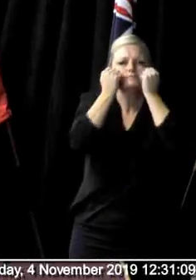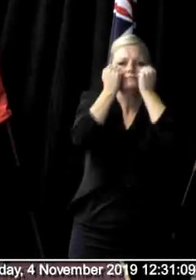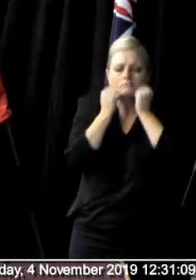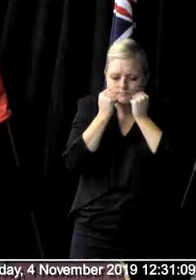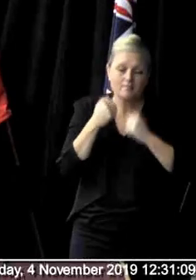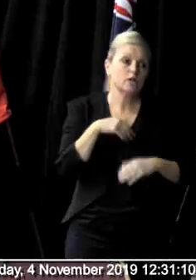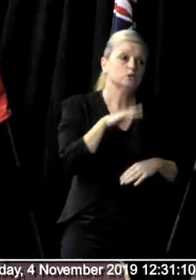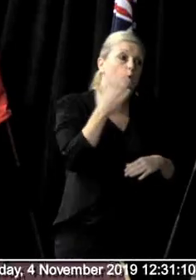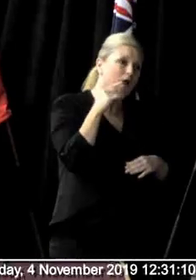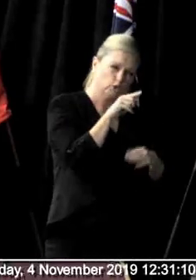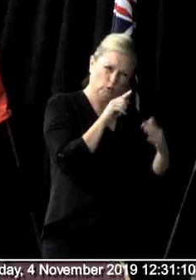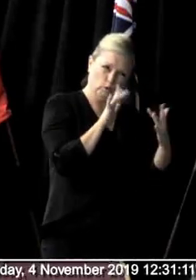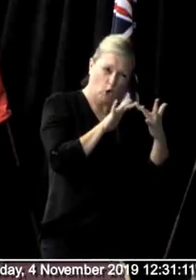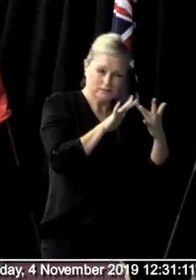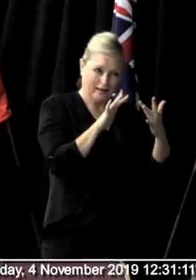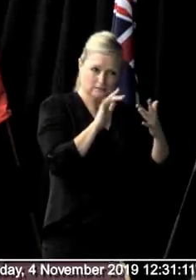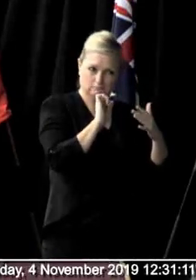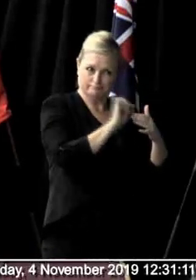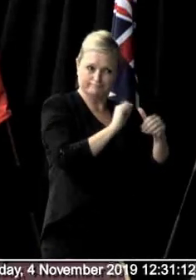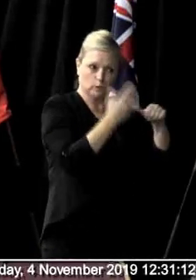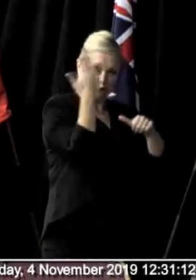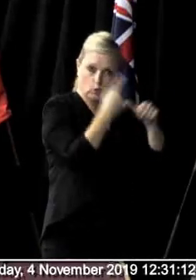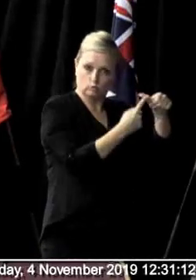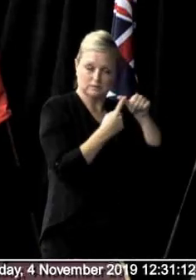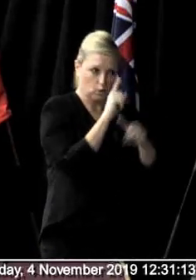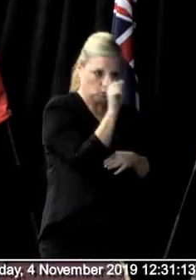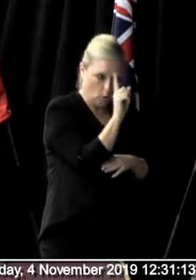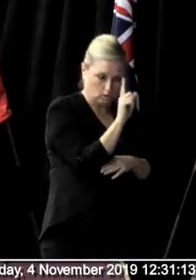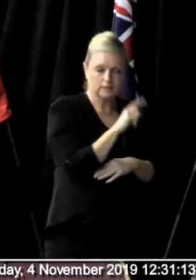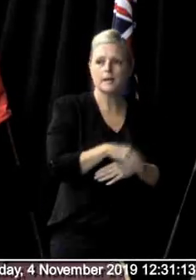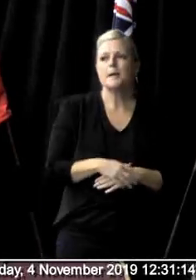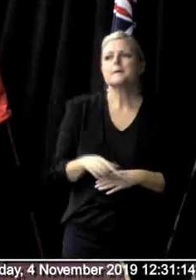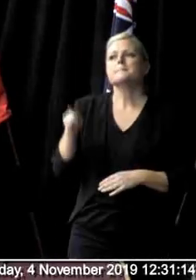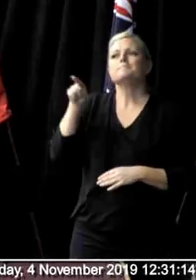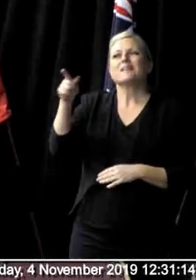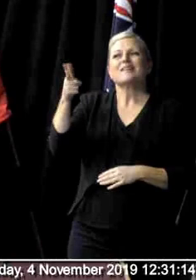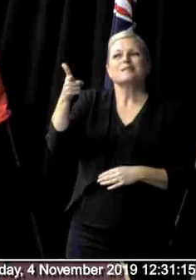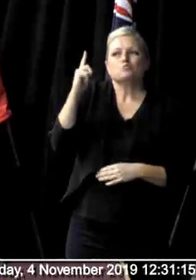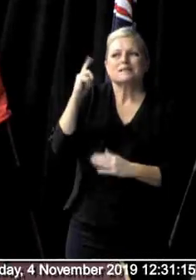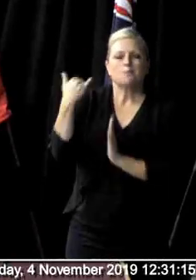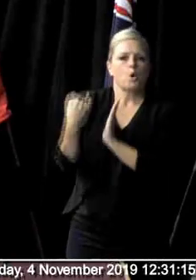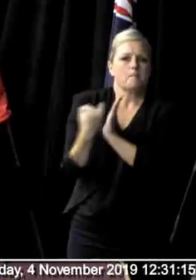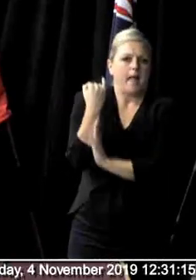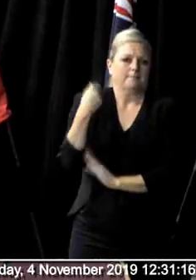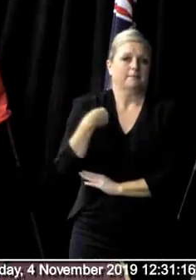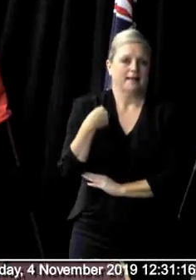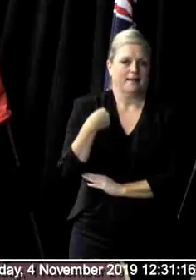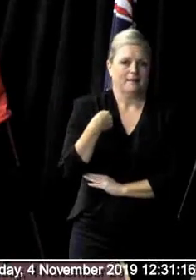The principal blamed me and that I had a – a problem